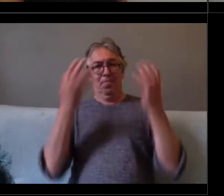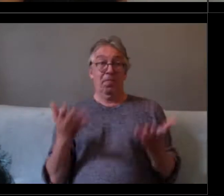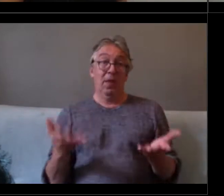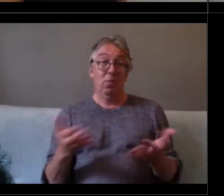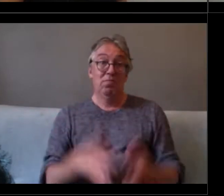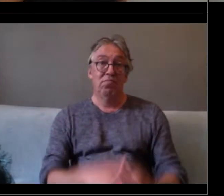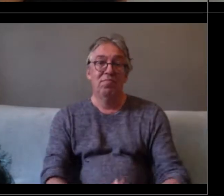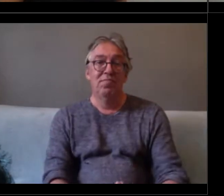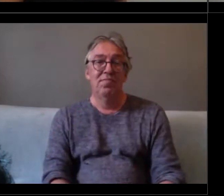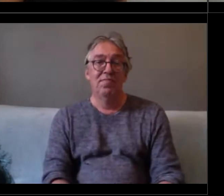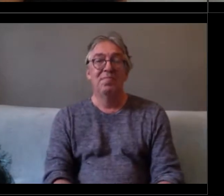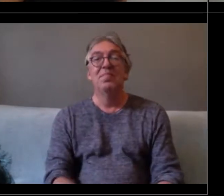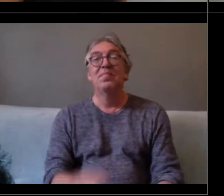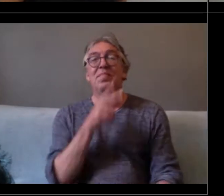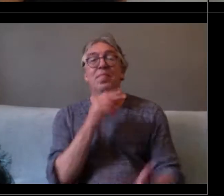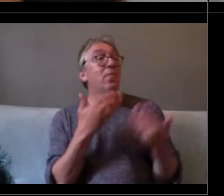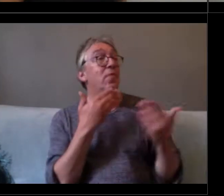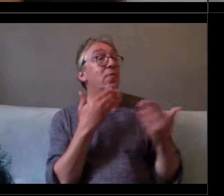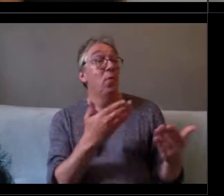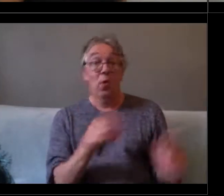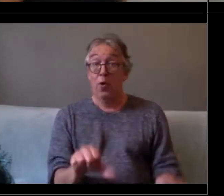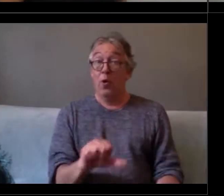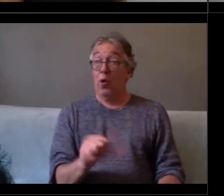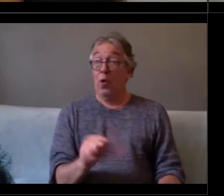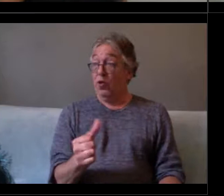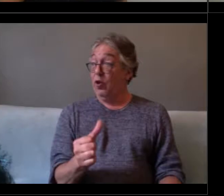Thank you. Does anyone else have anything, remarks